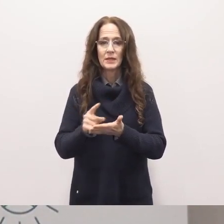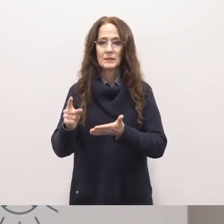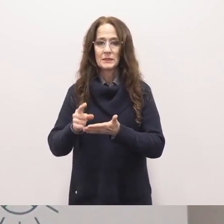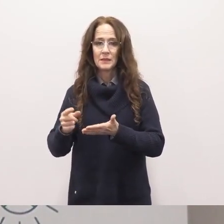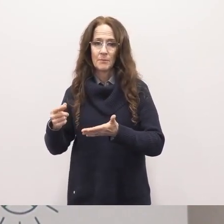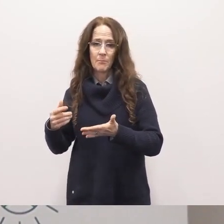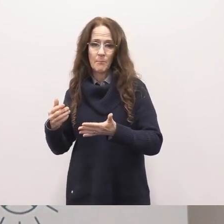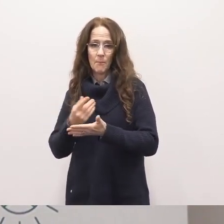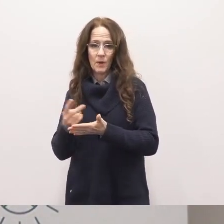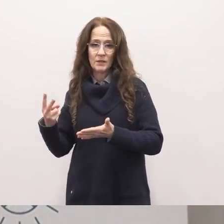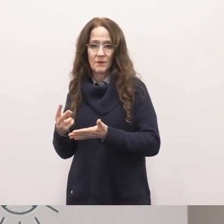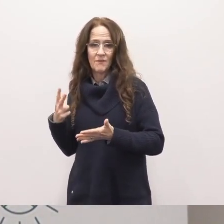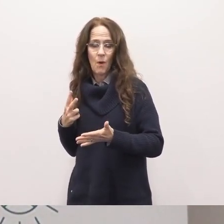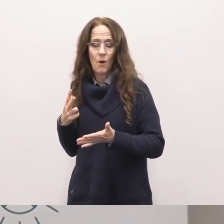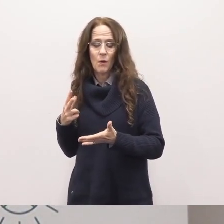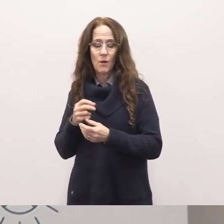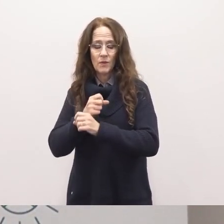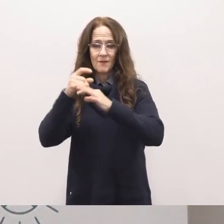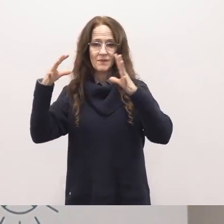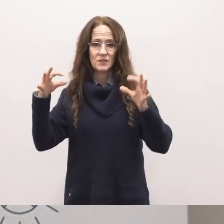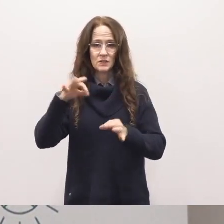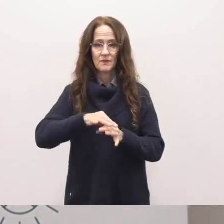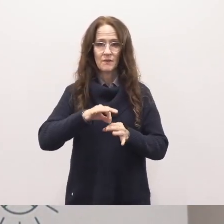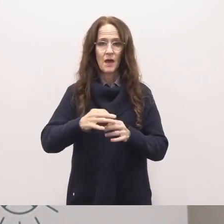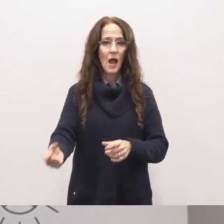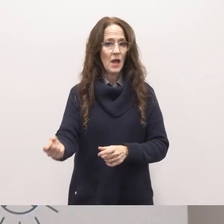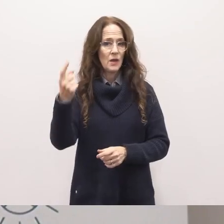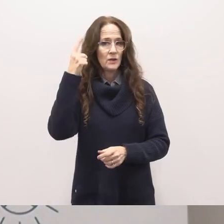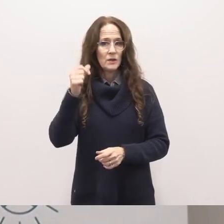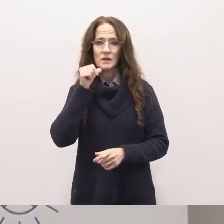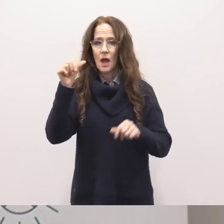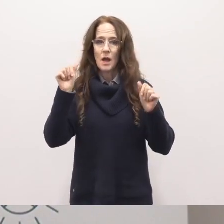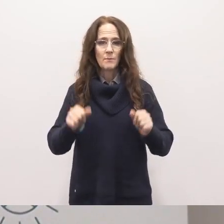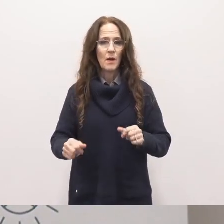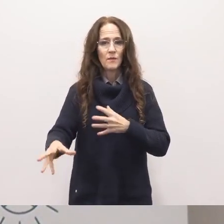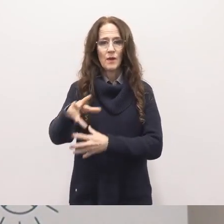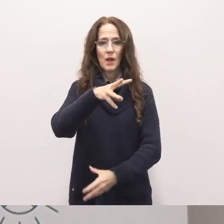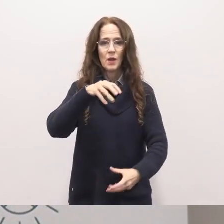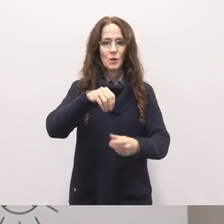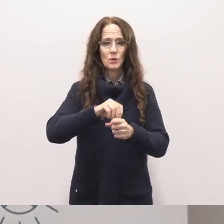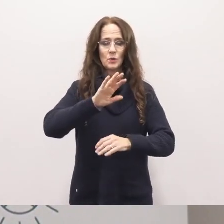for the vision. While I understood that it was not possible to include everyone's voice,